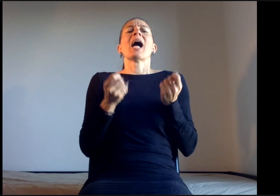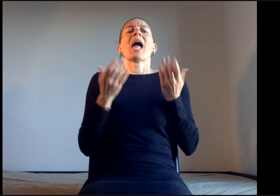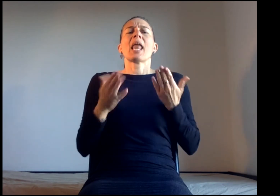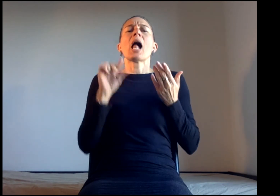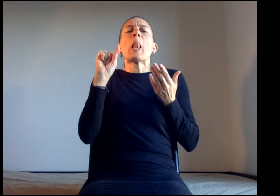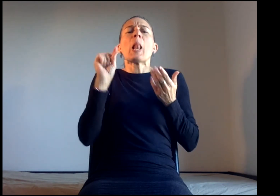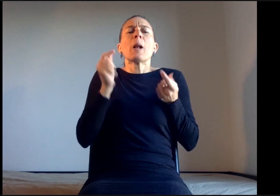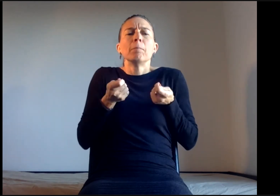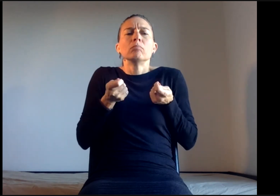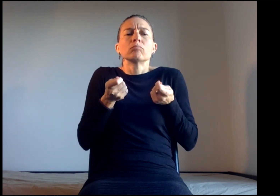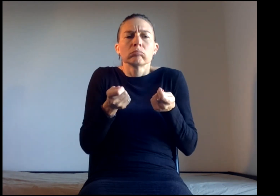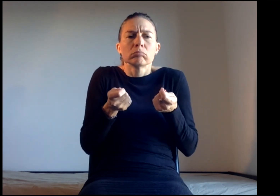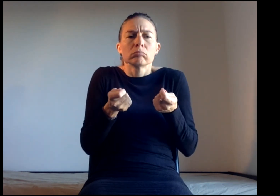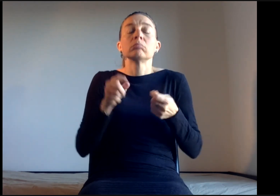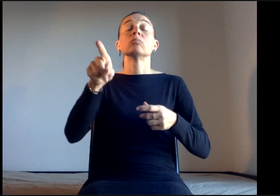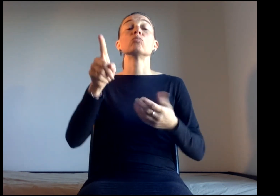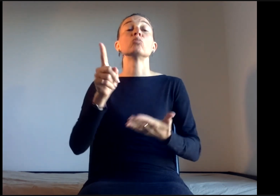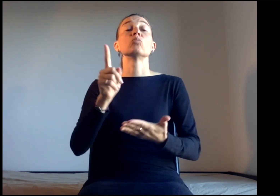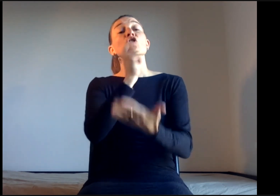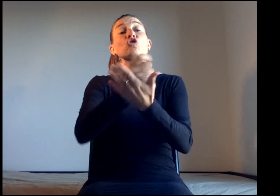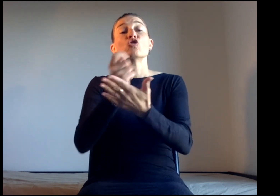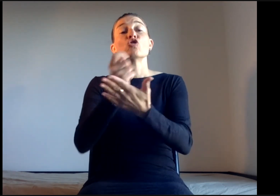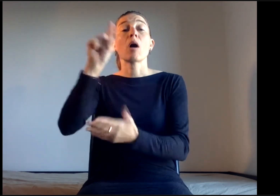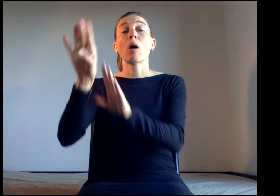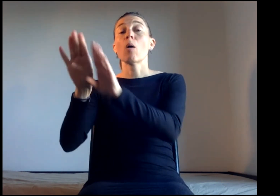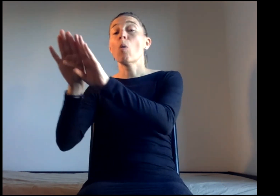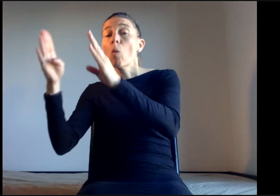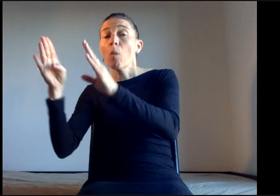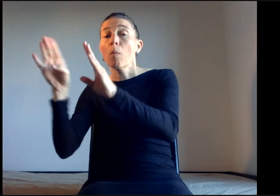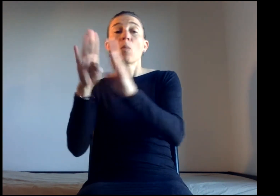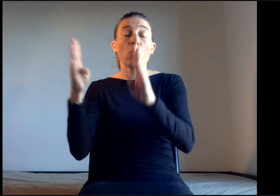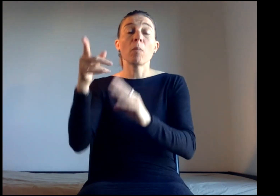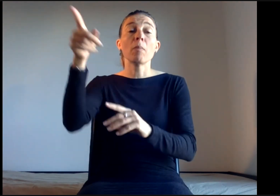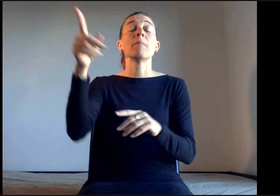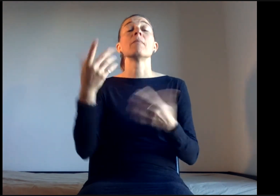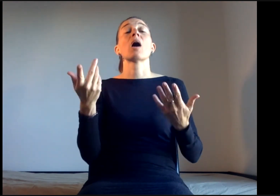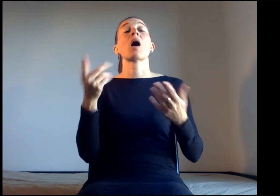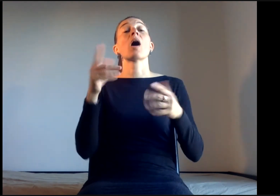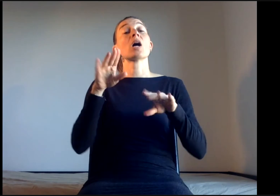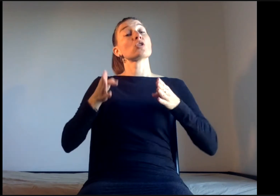However, certain rules must be met, such as distance between customers,